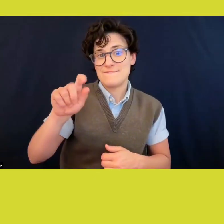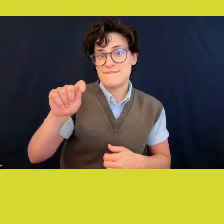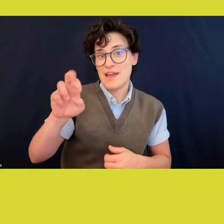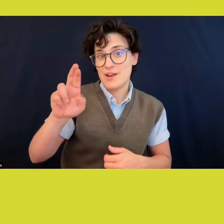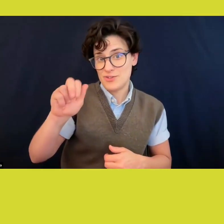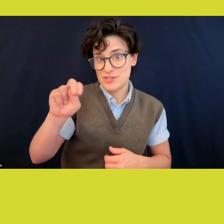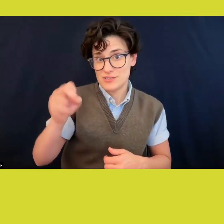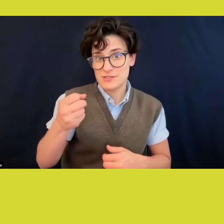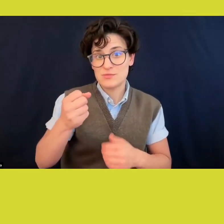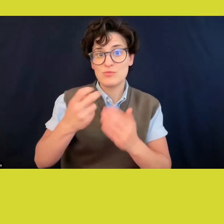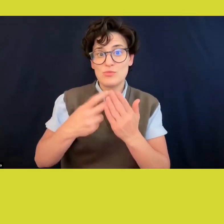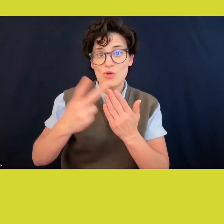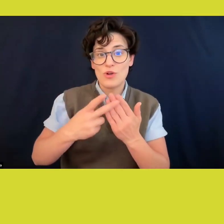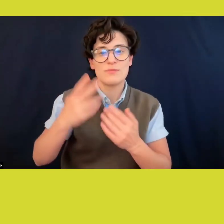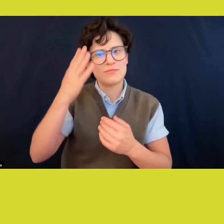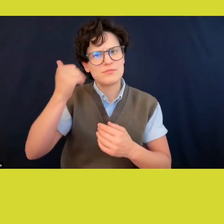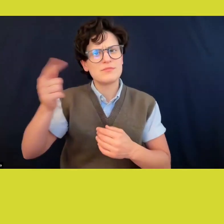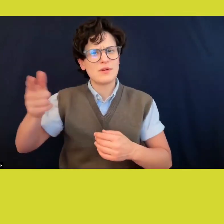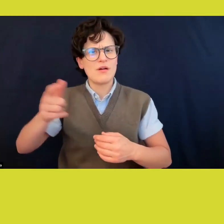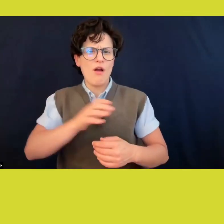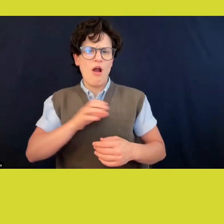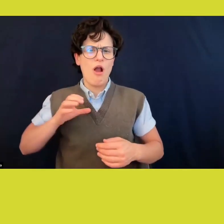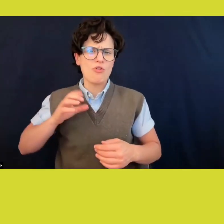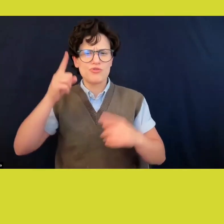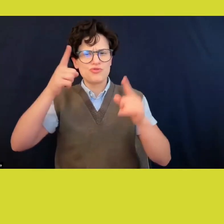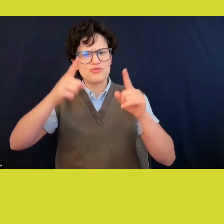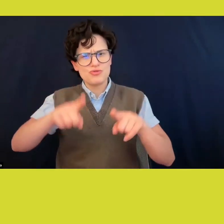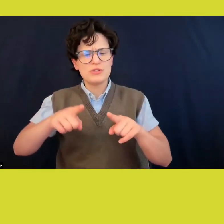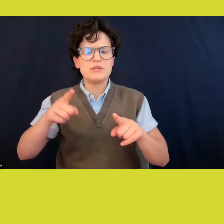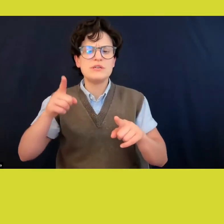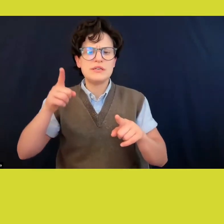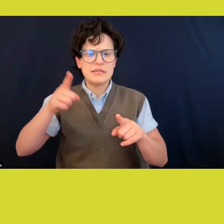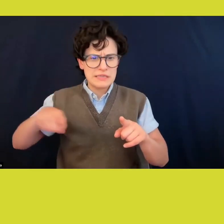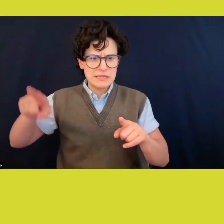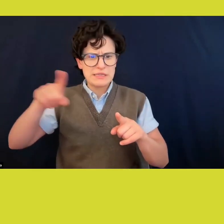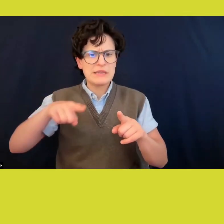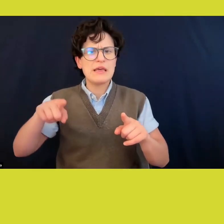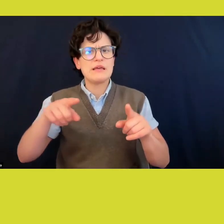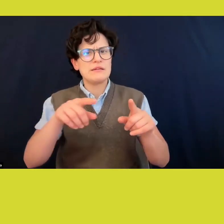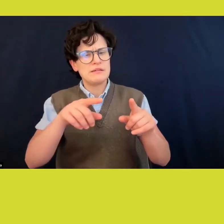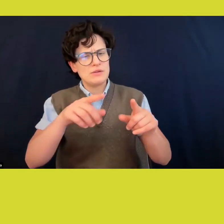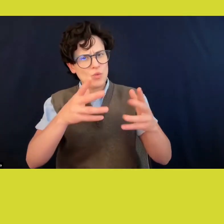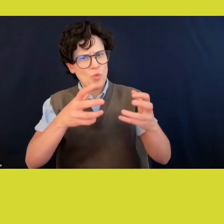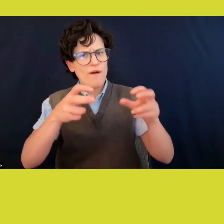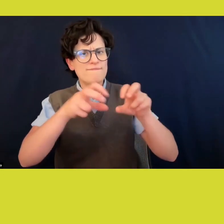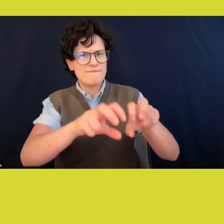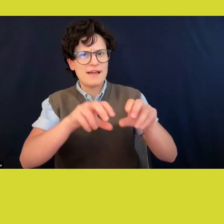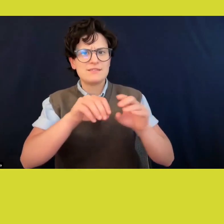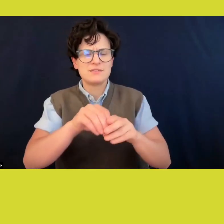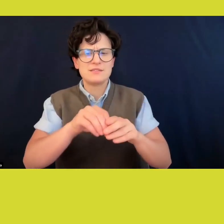that veterans are a worthy population. We're going to invest in them and started 10 years ago with the